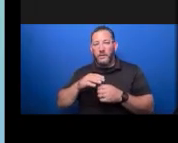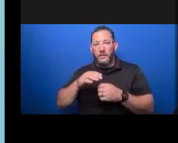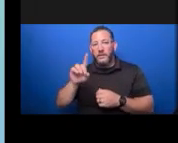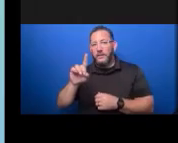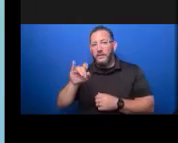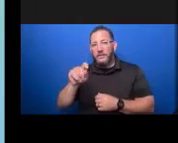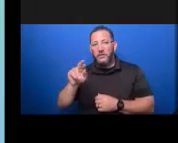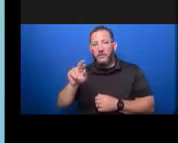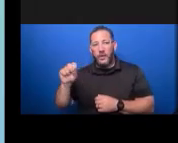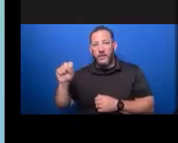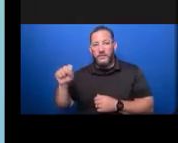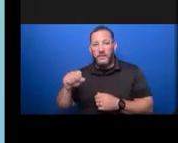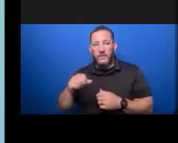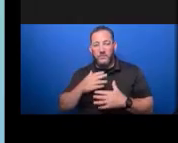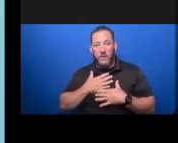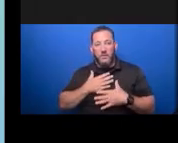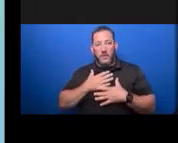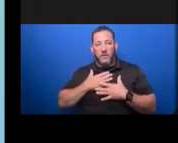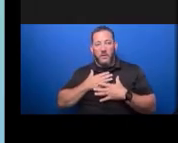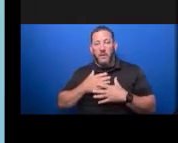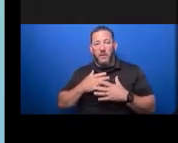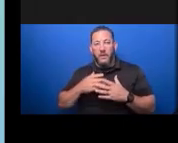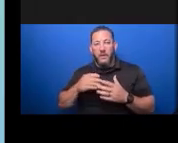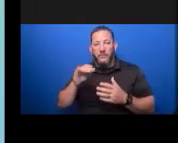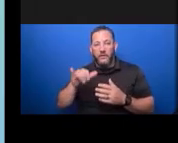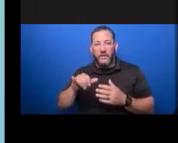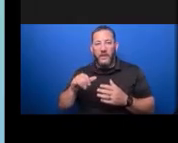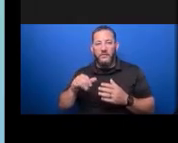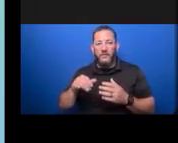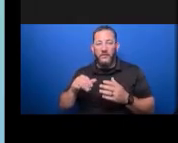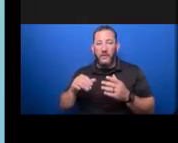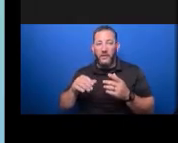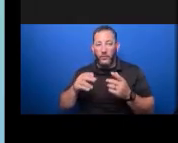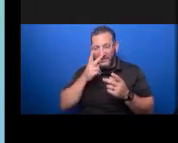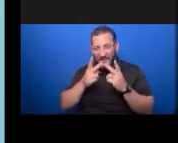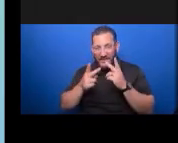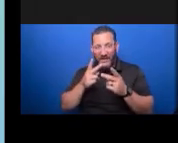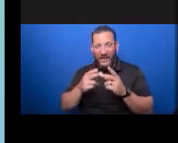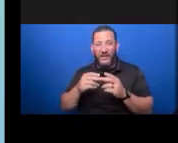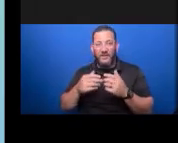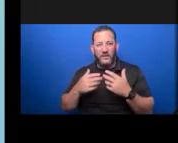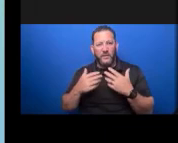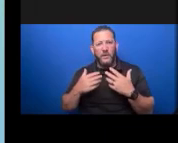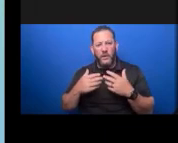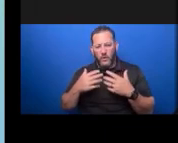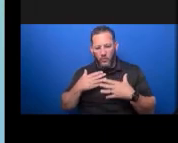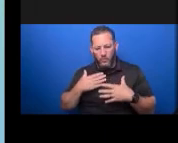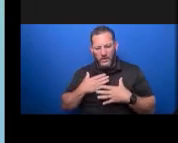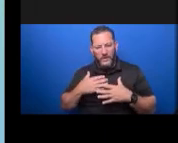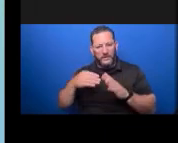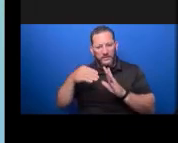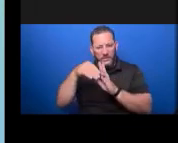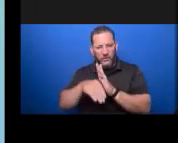So rapid breathing is a behavioral cue. As the child's respiratory status deteriorates, it can drastically alter how a